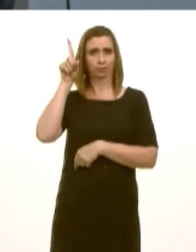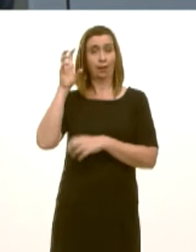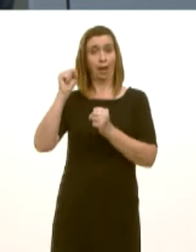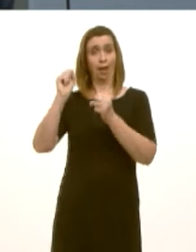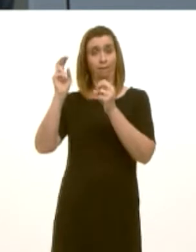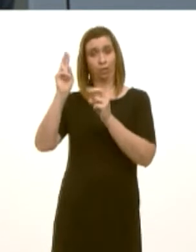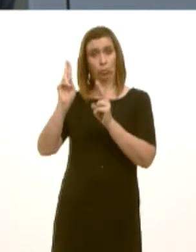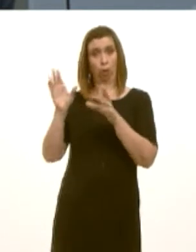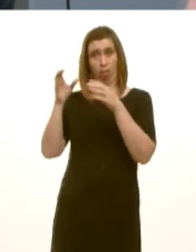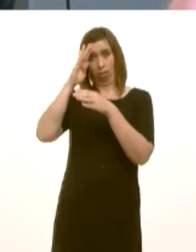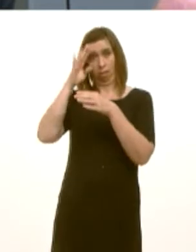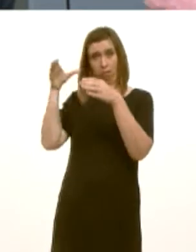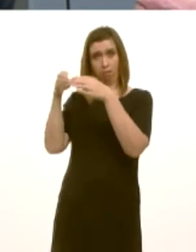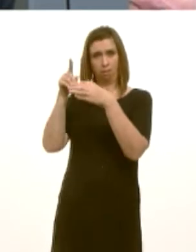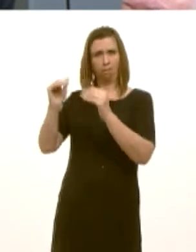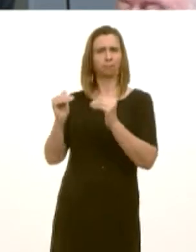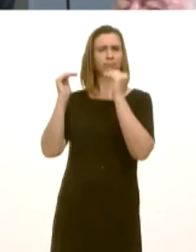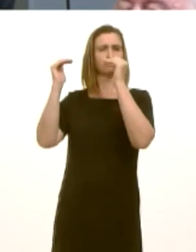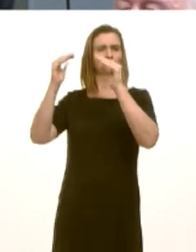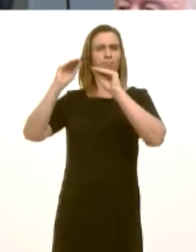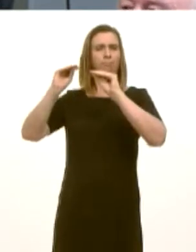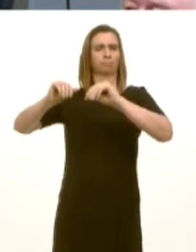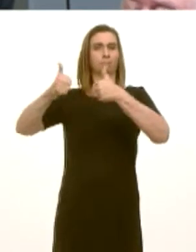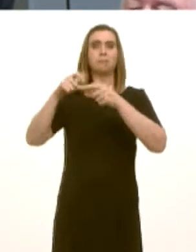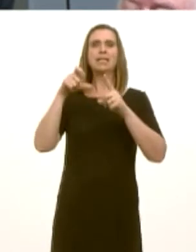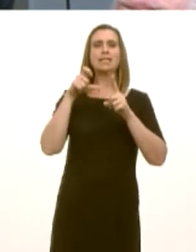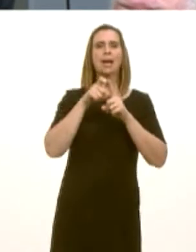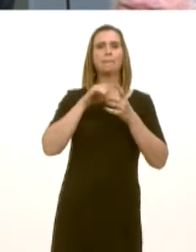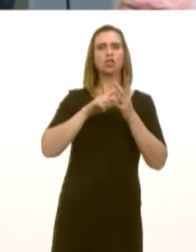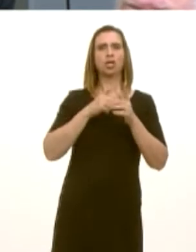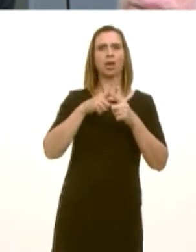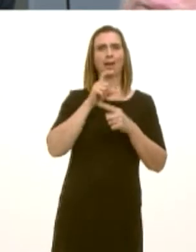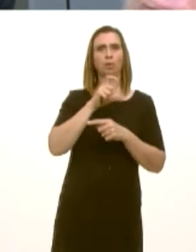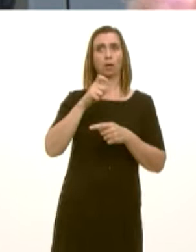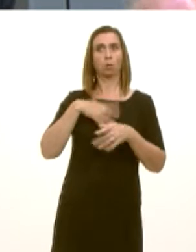excellent standards of education, but unfortunately Denbighshire County Council are seeking to close that school.